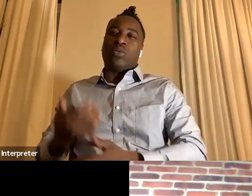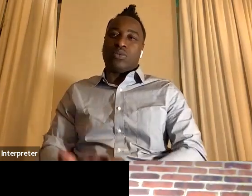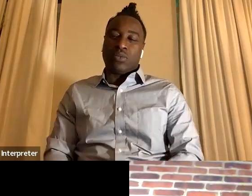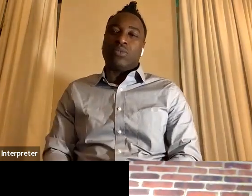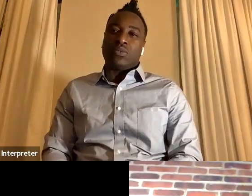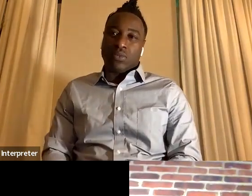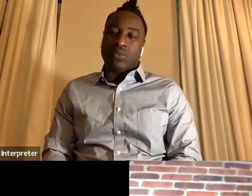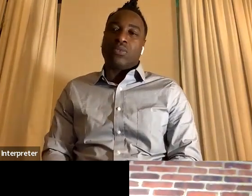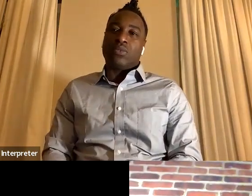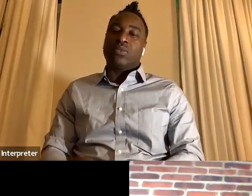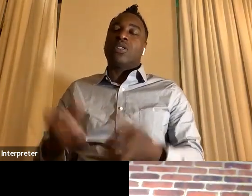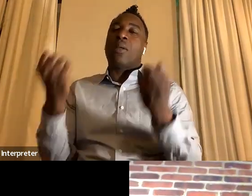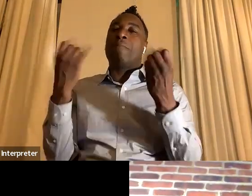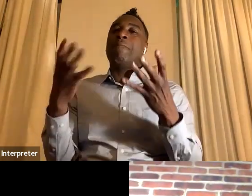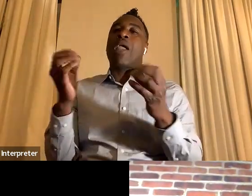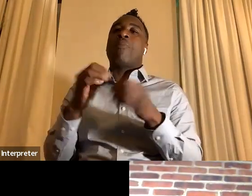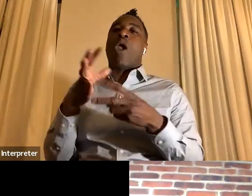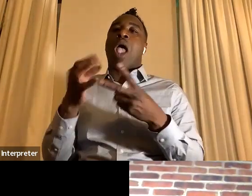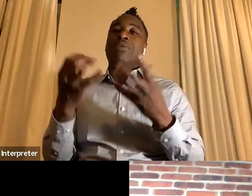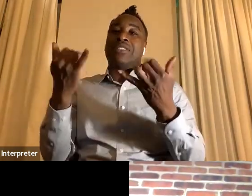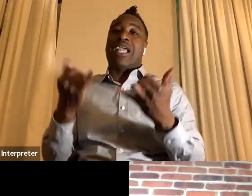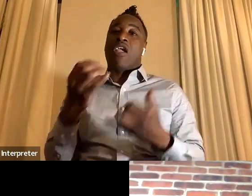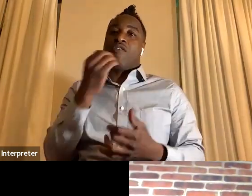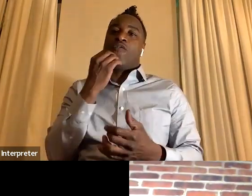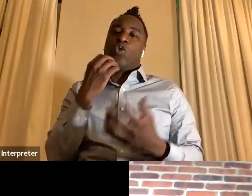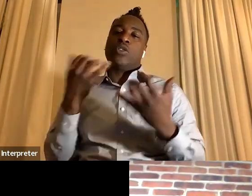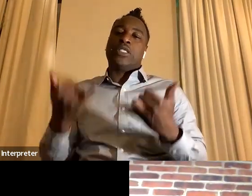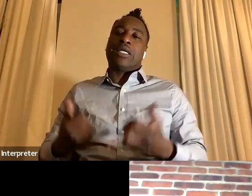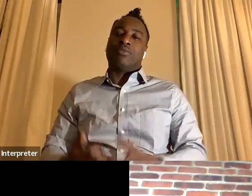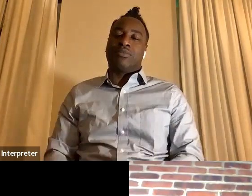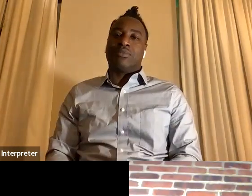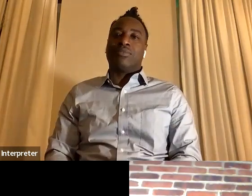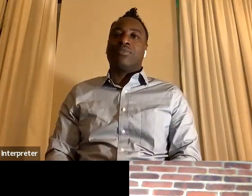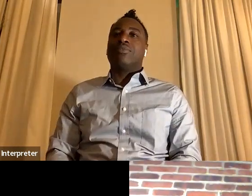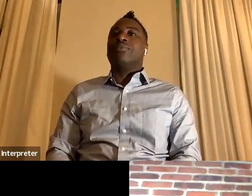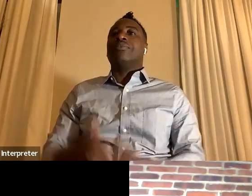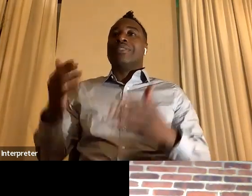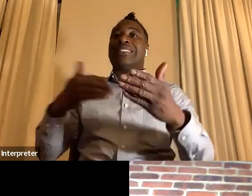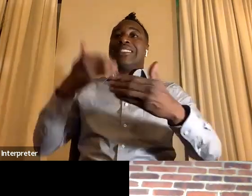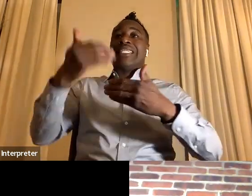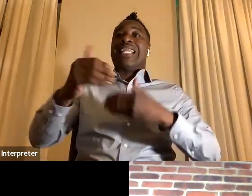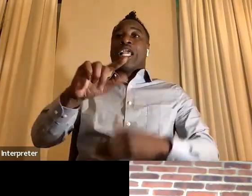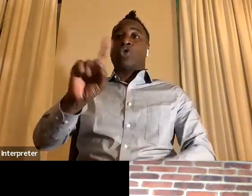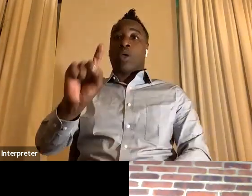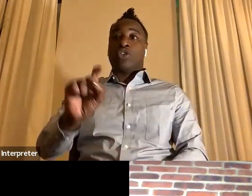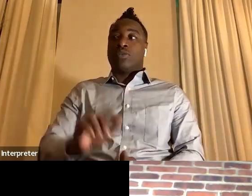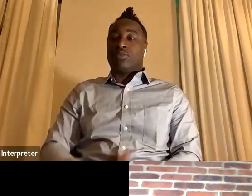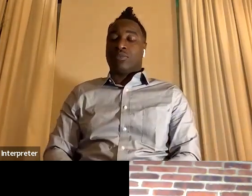All right. Okay. And jumping into our next question,